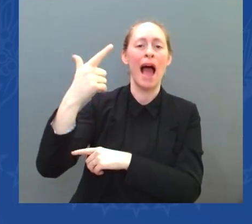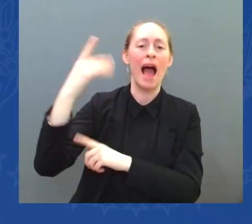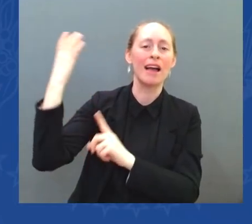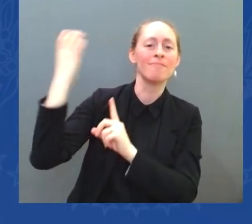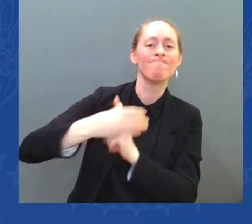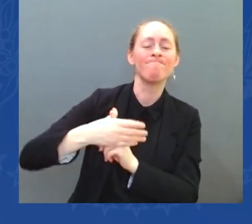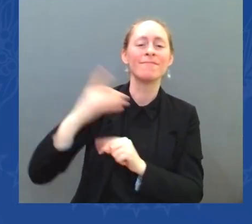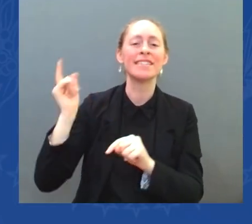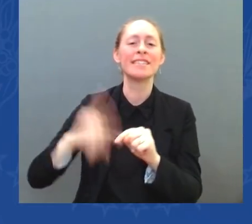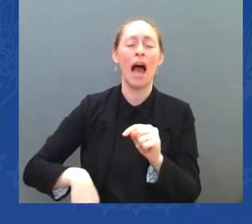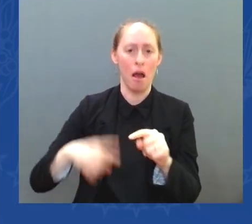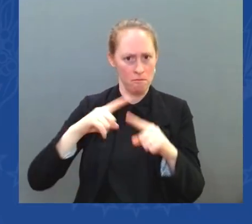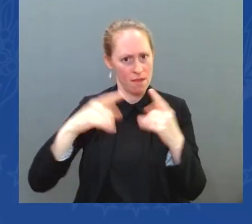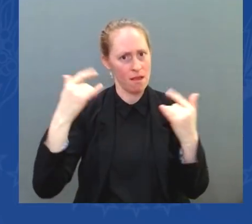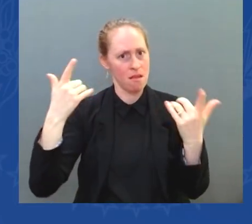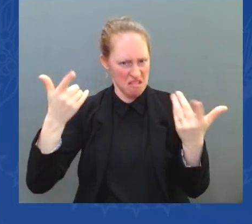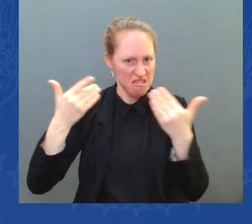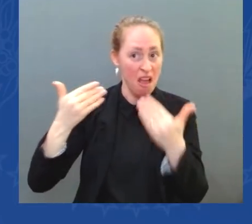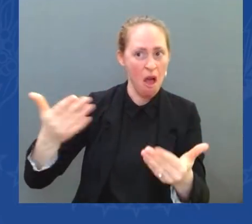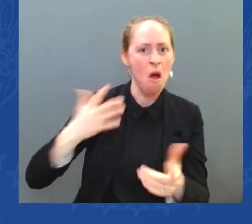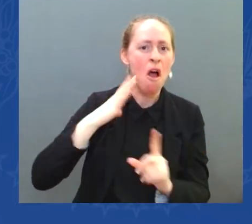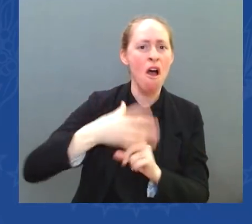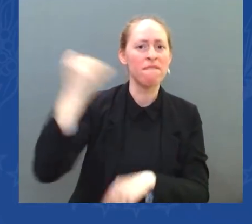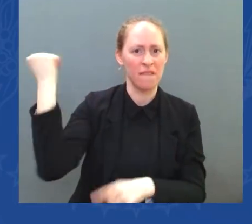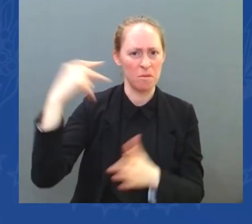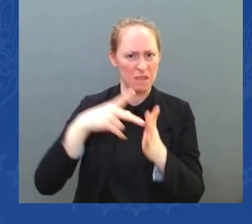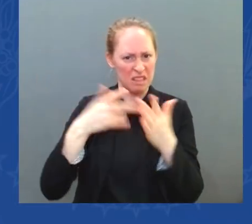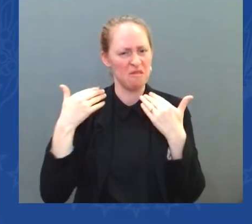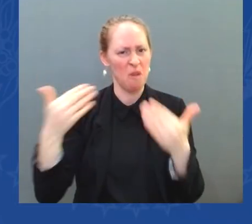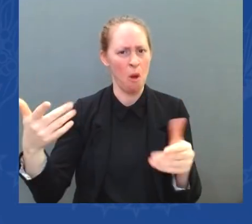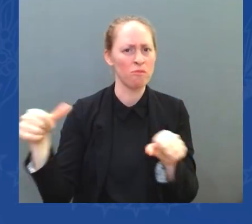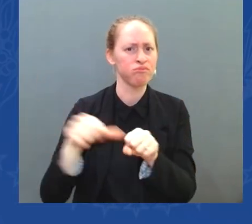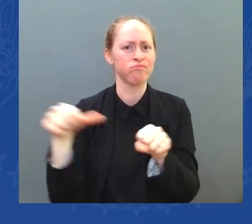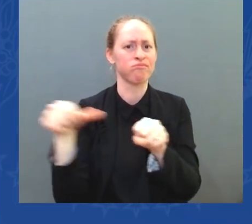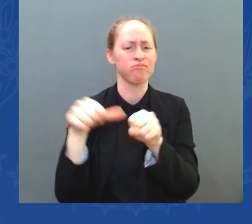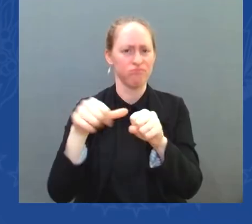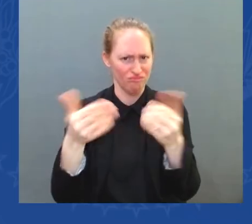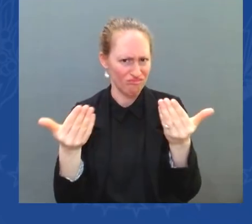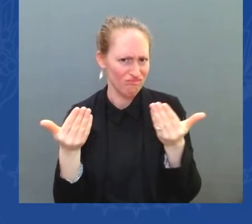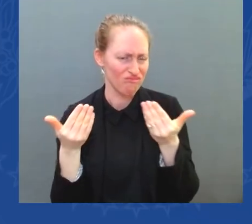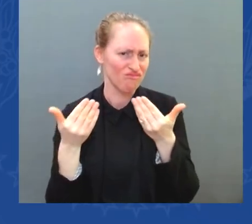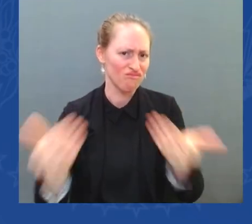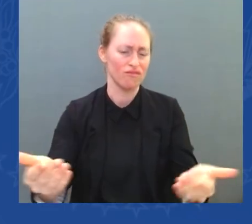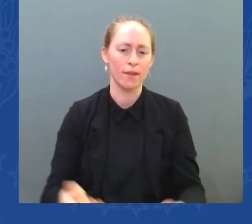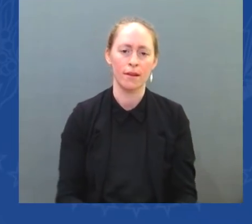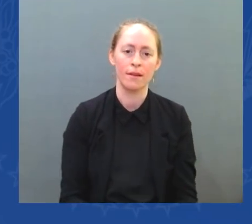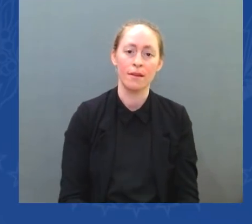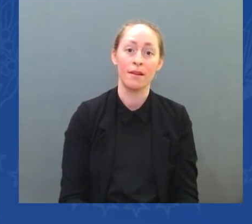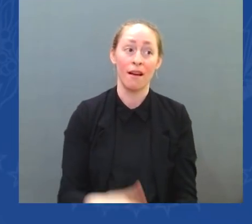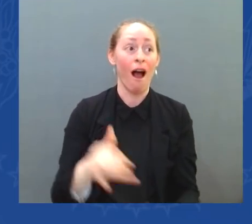But it's not going to solve all our problems, but it's going to help some people. And I'm committed to doing whatever I can to help.